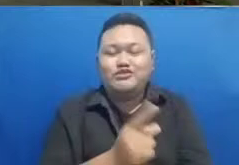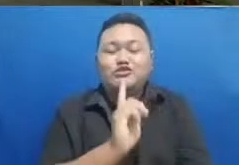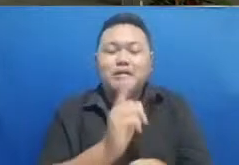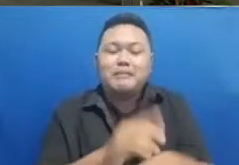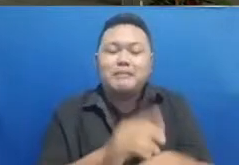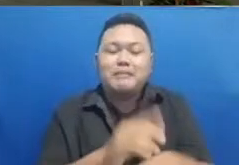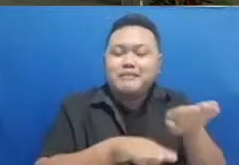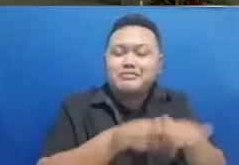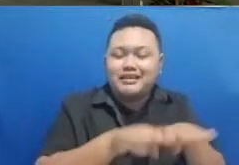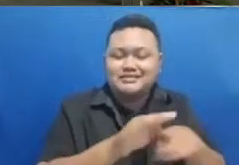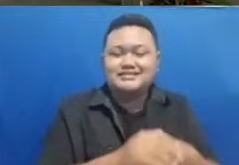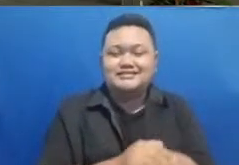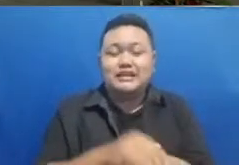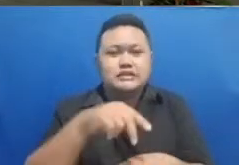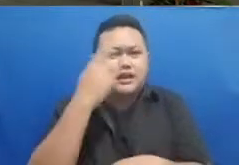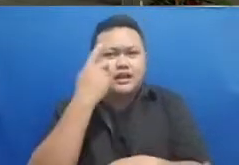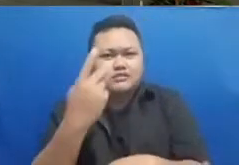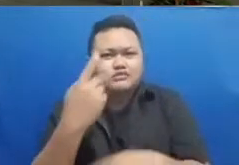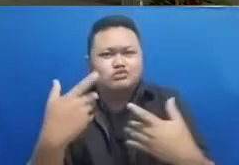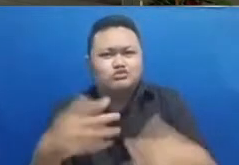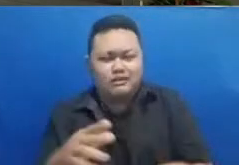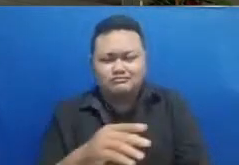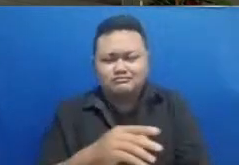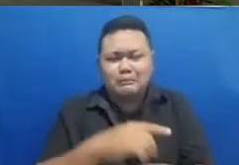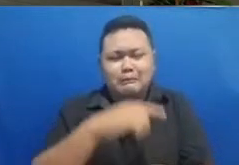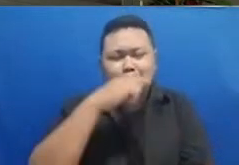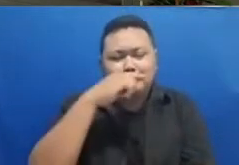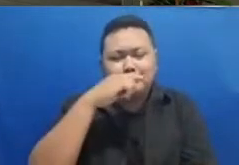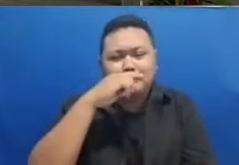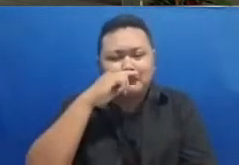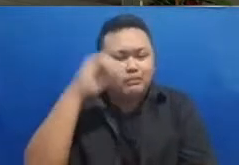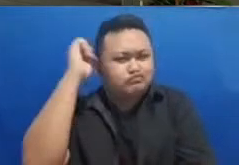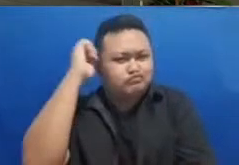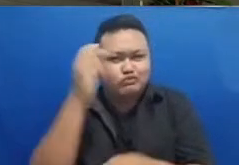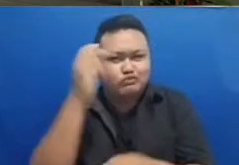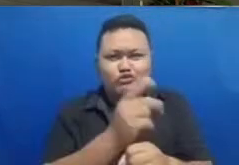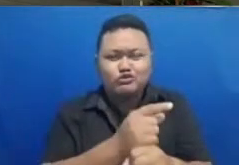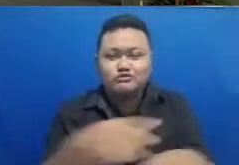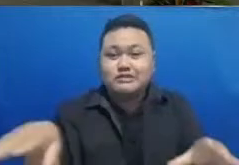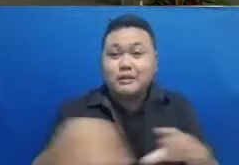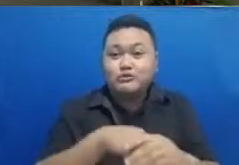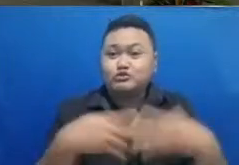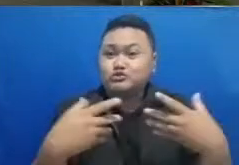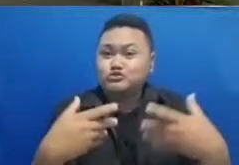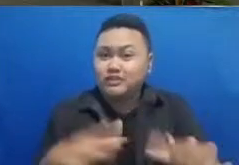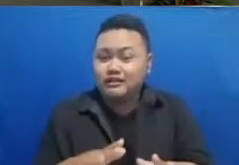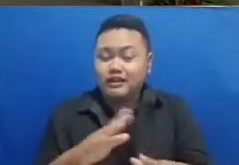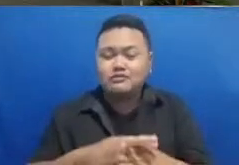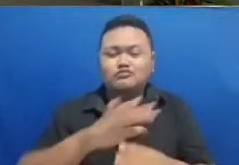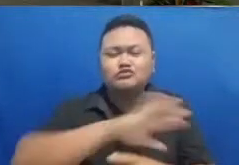has also seen many teachers who have joined Wow from cities in Indonesia from